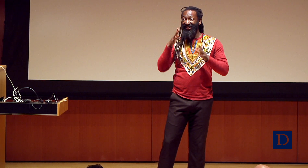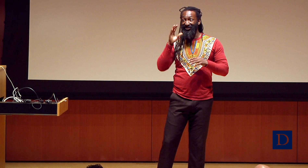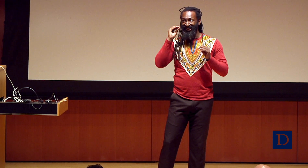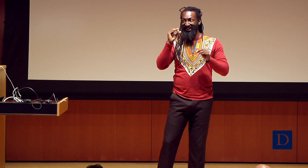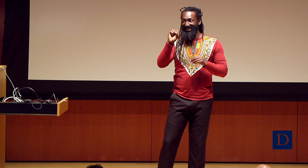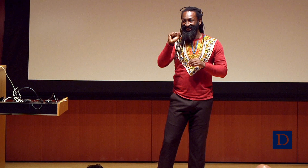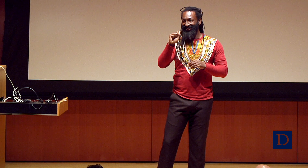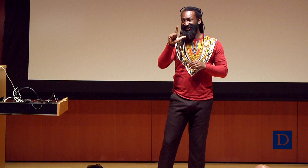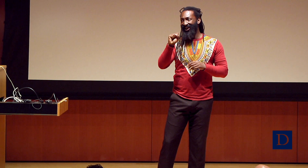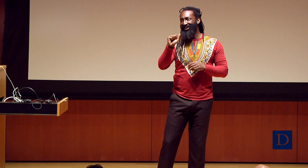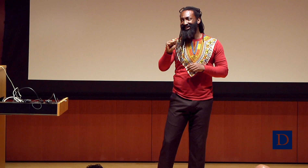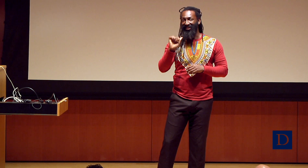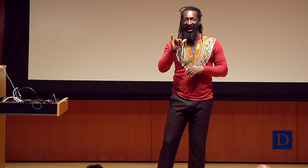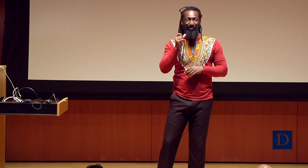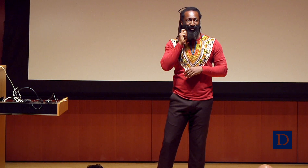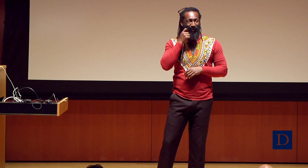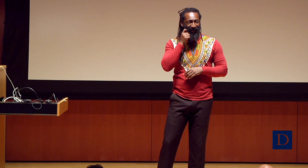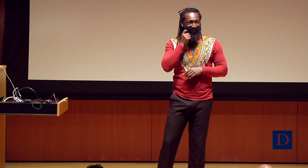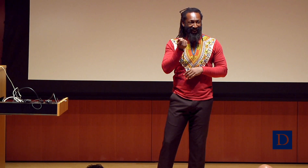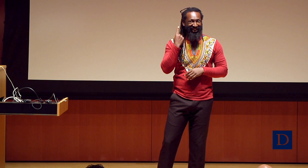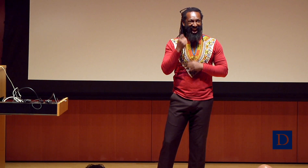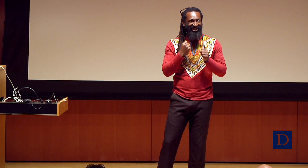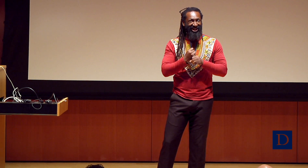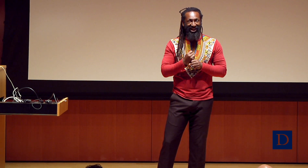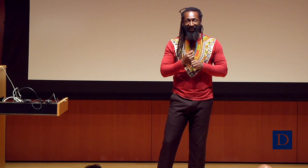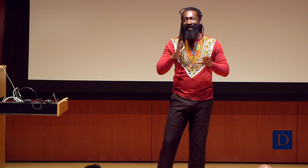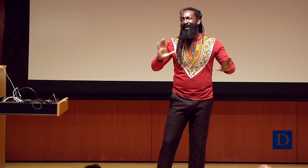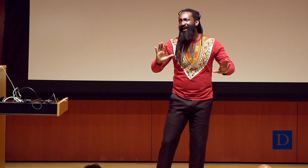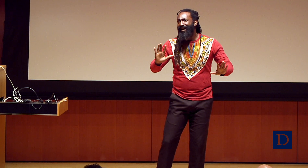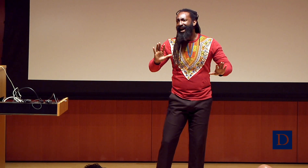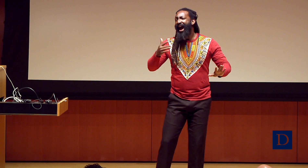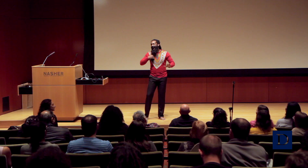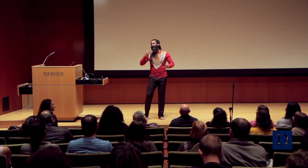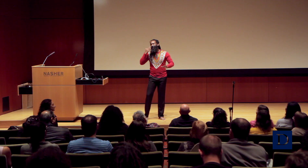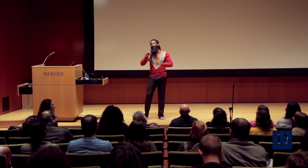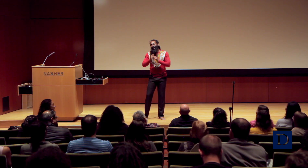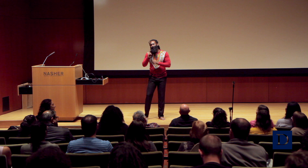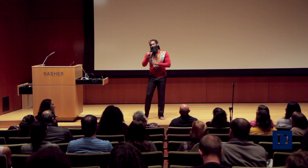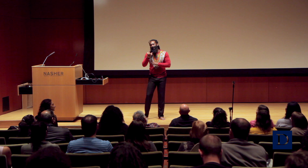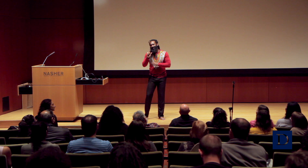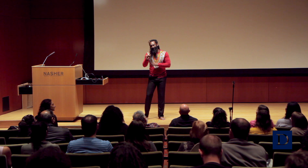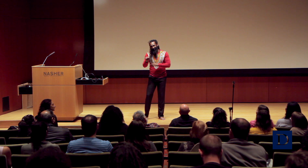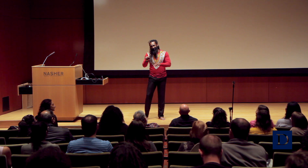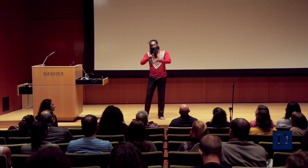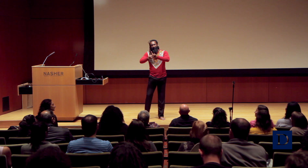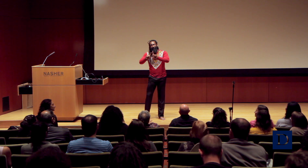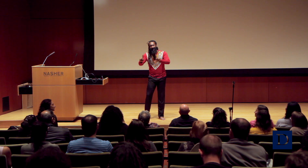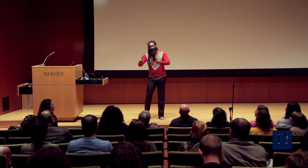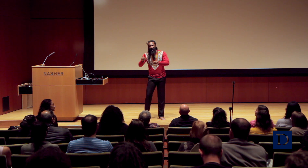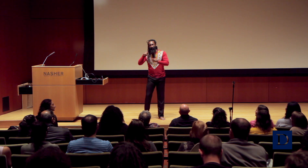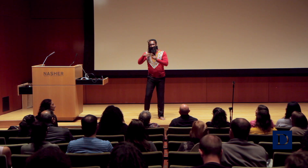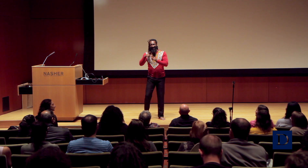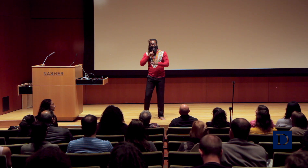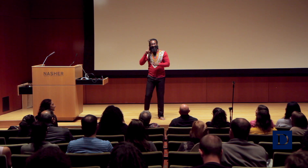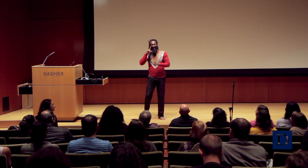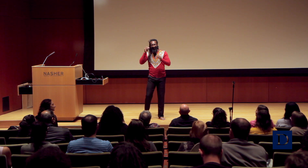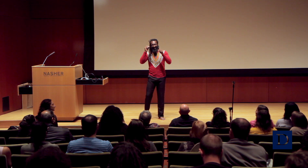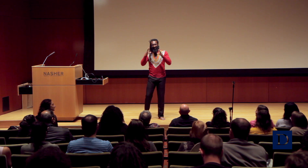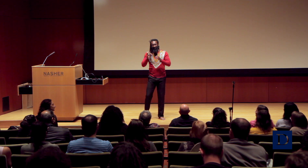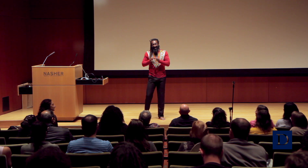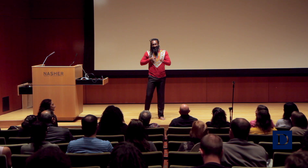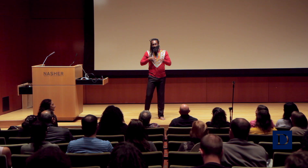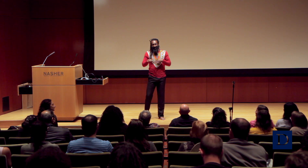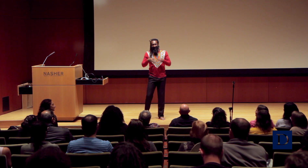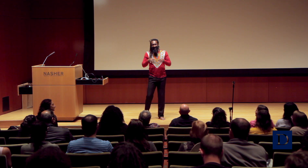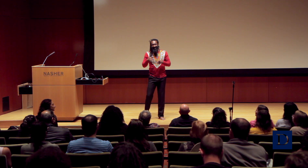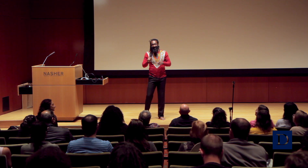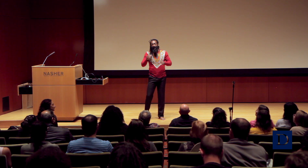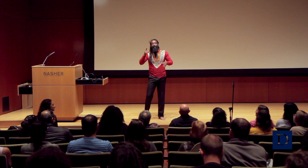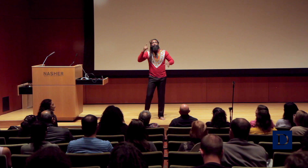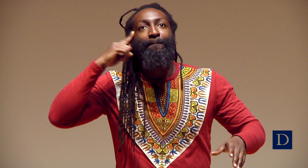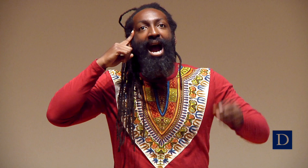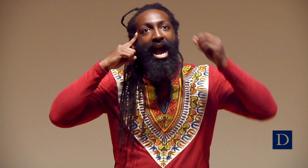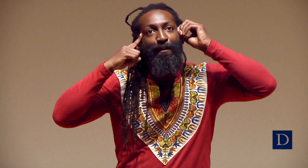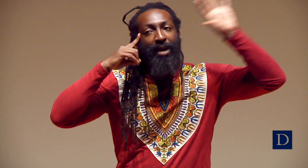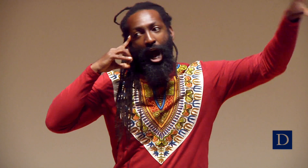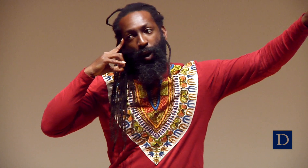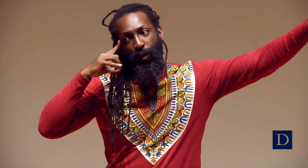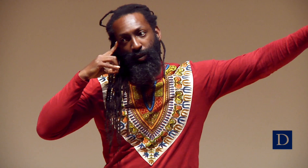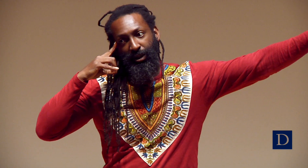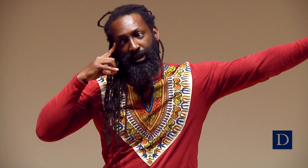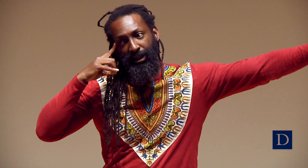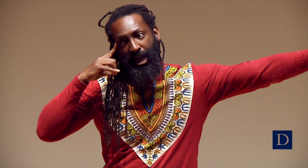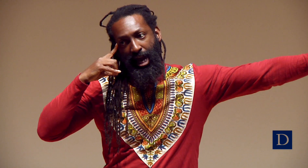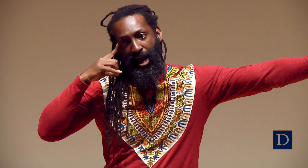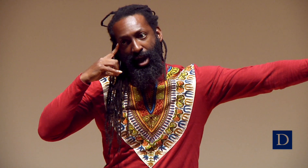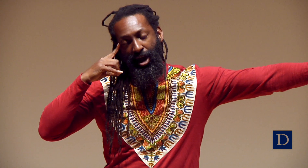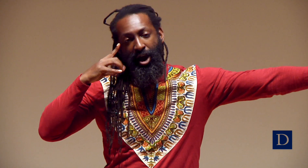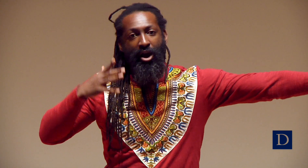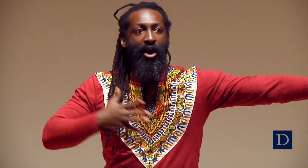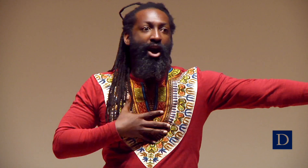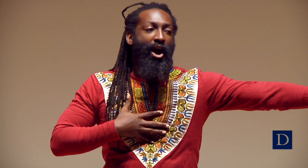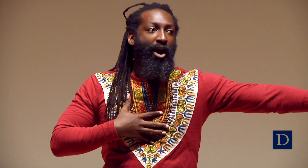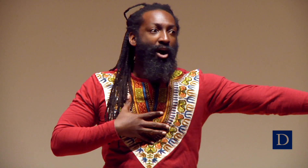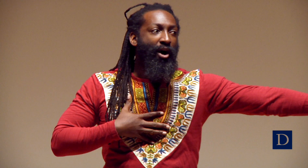Like, a Deaf teacher will teach salsa. That was really cool last year. I know how to salsa, but when a Deaf teacher explained it, my mind was blown.